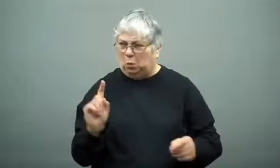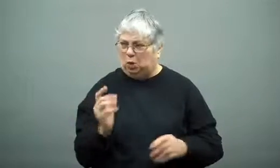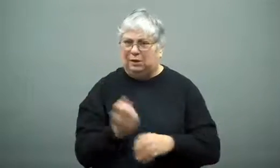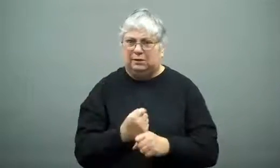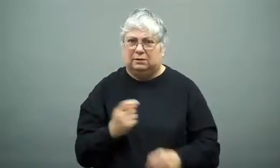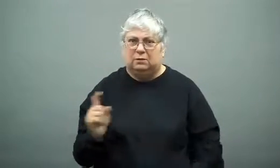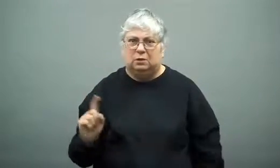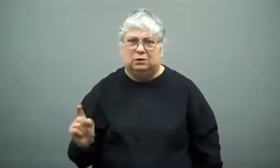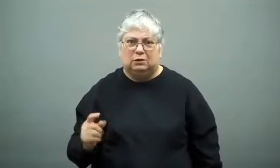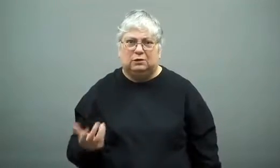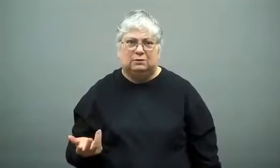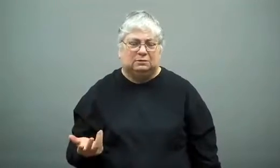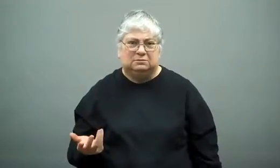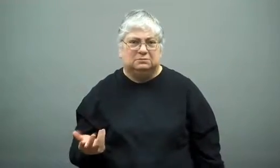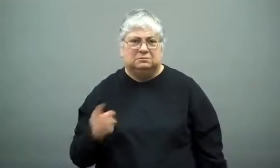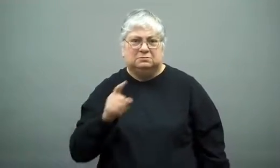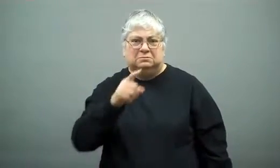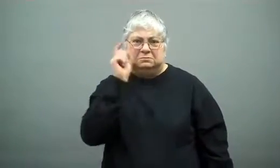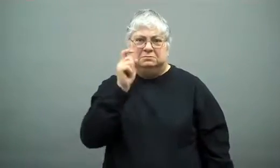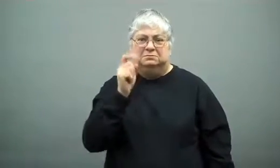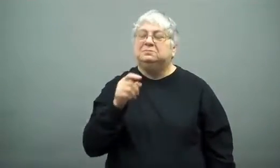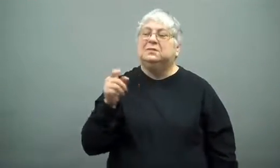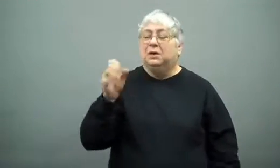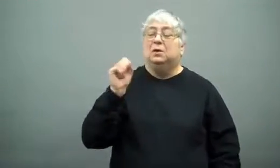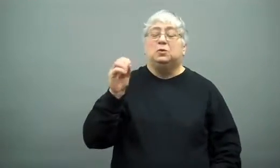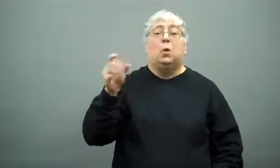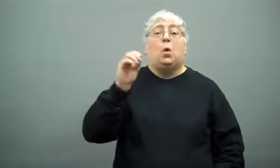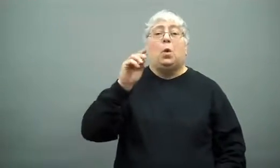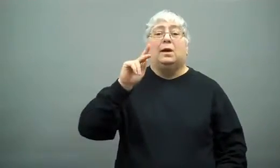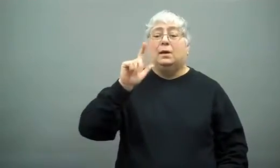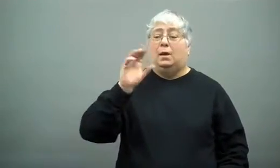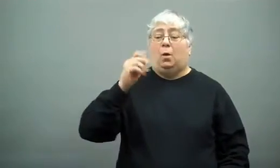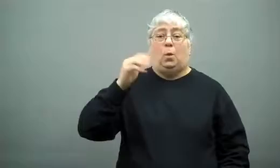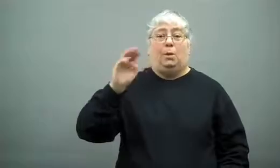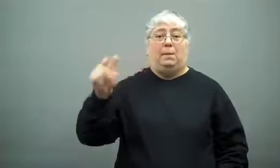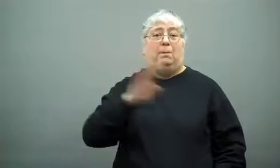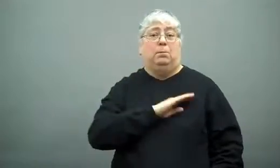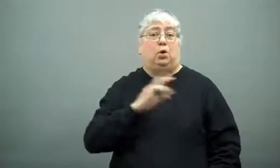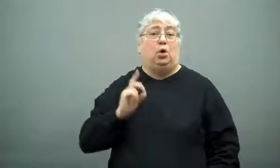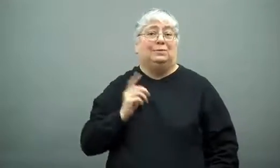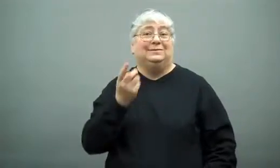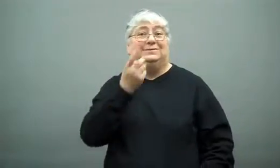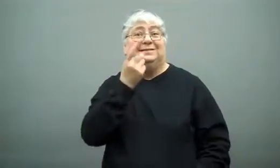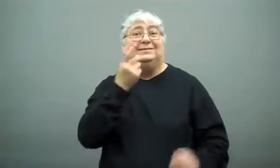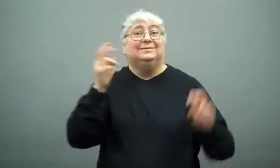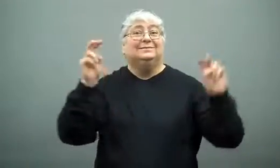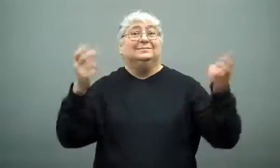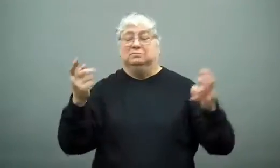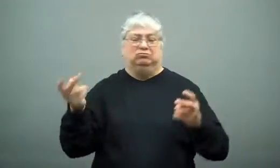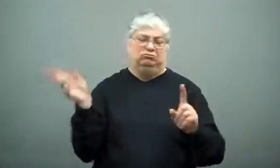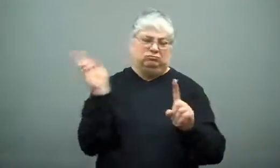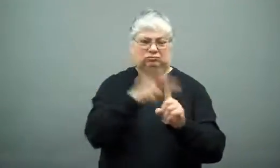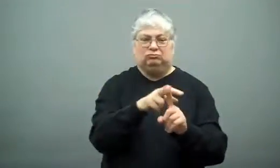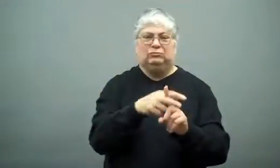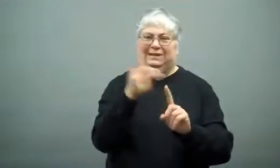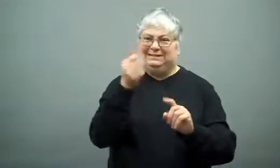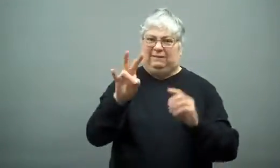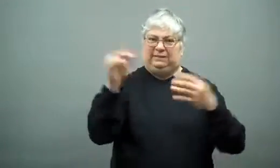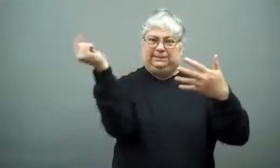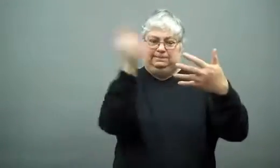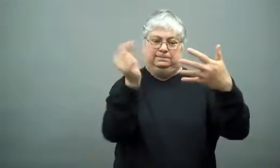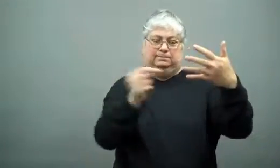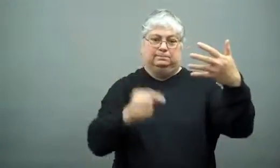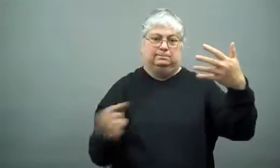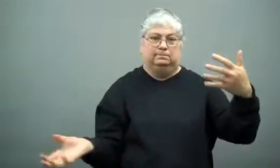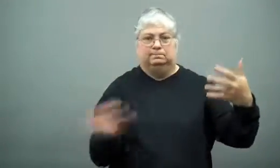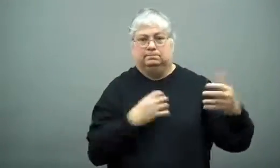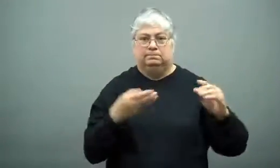Where did that come from?